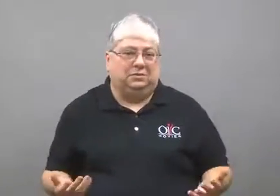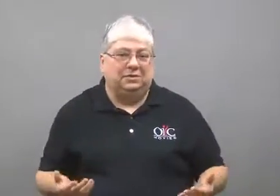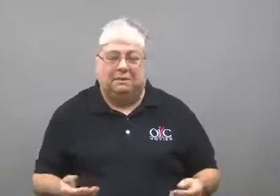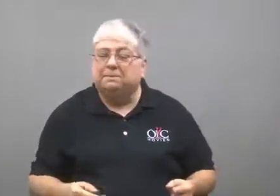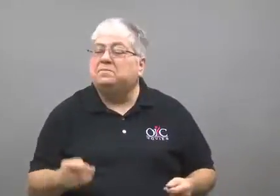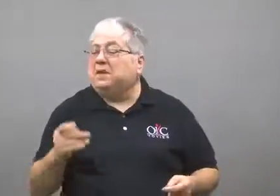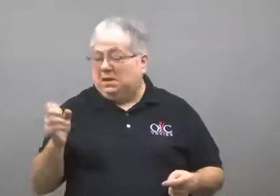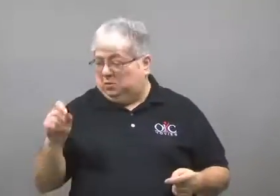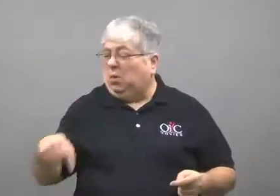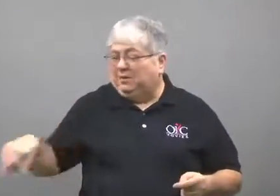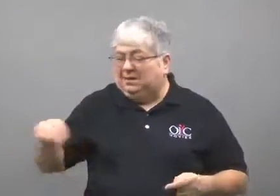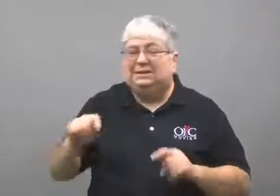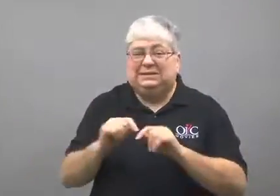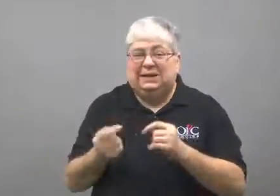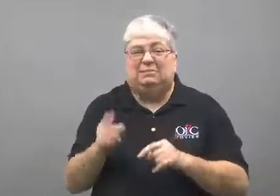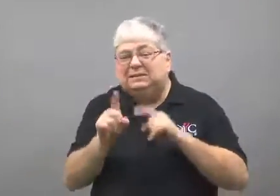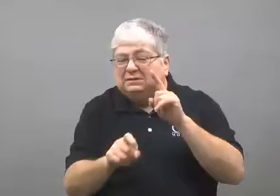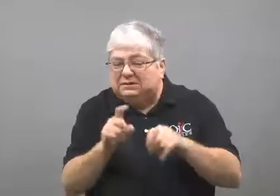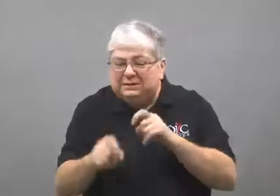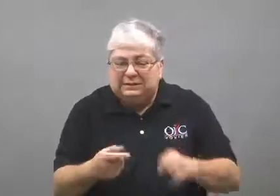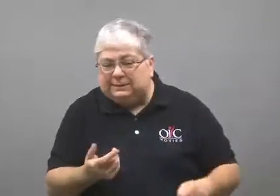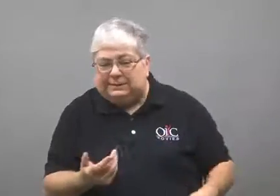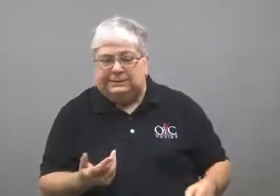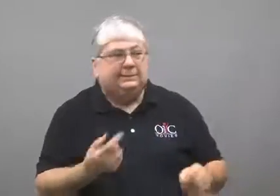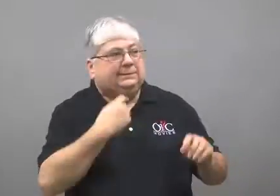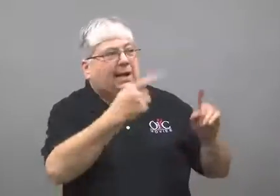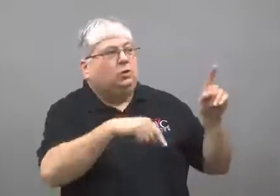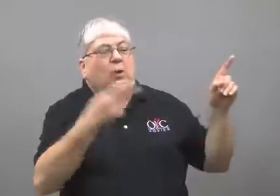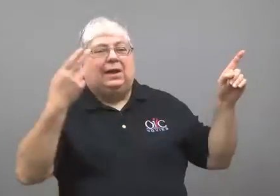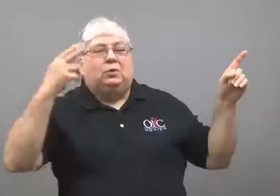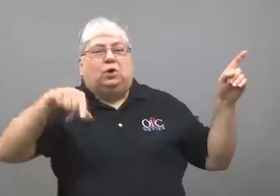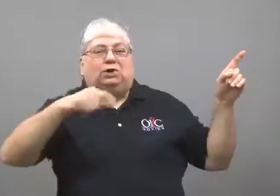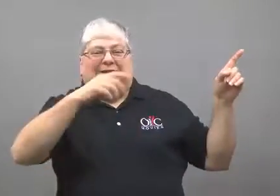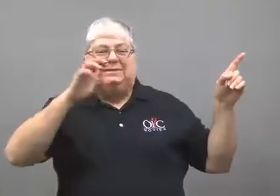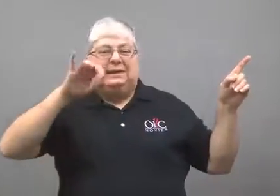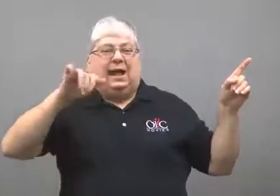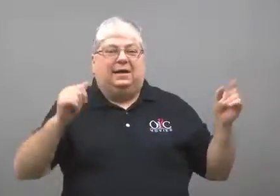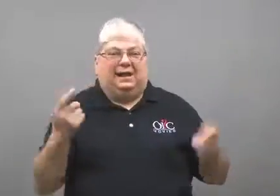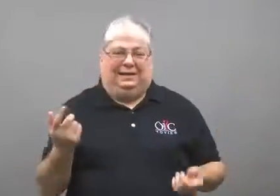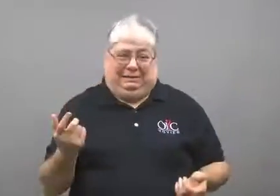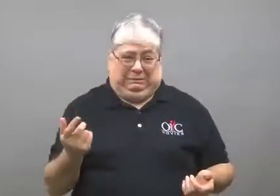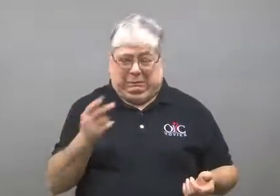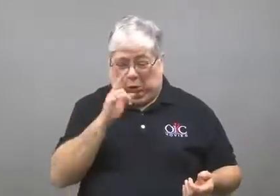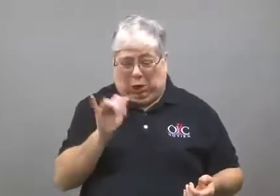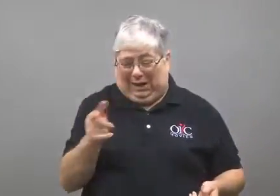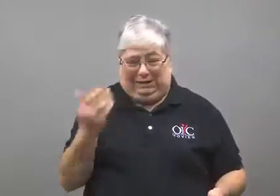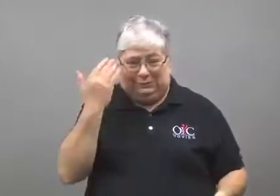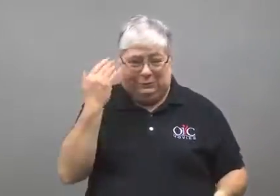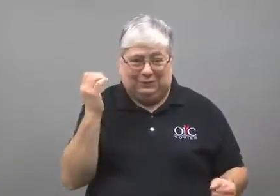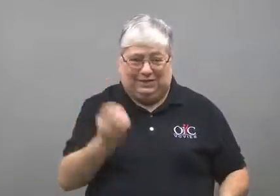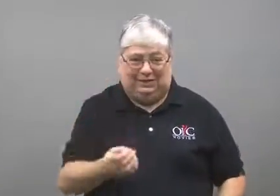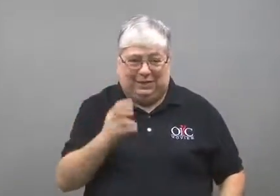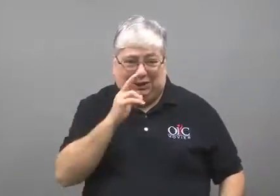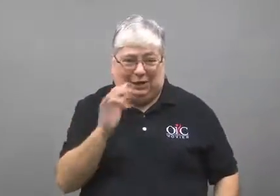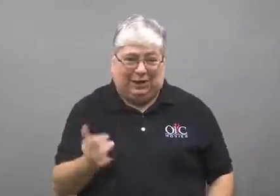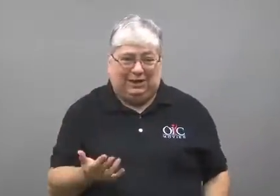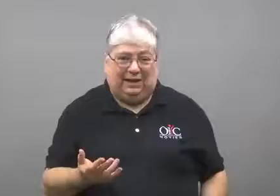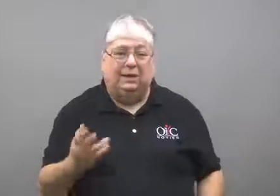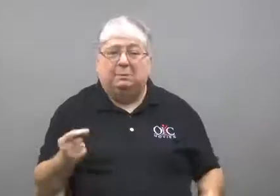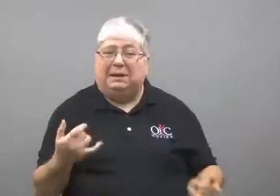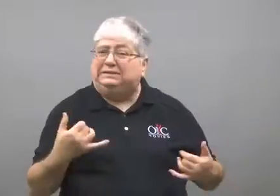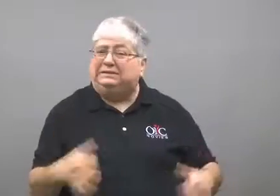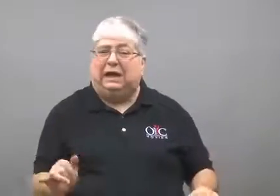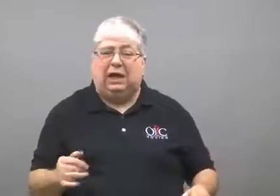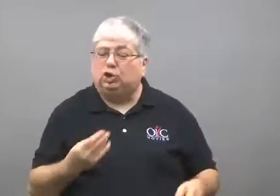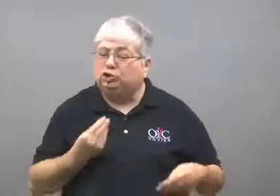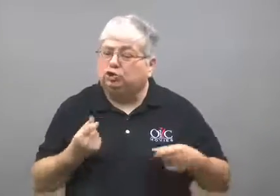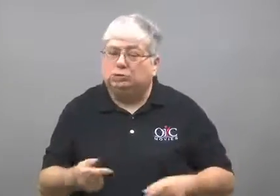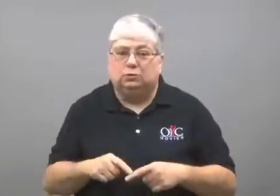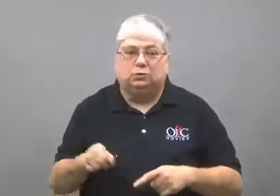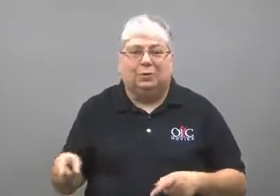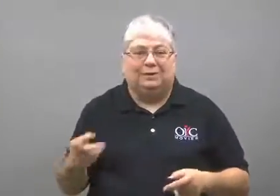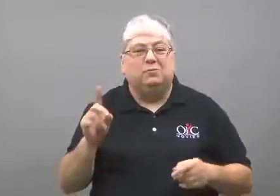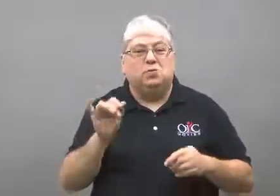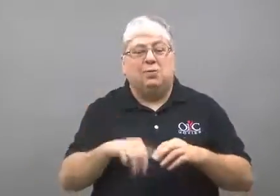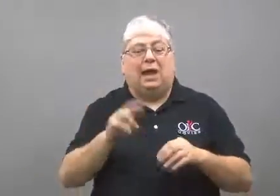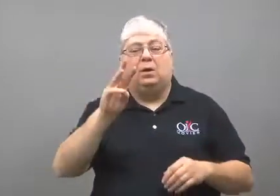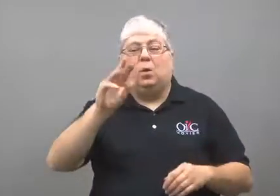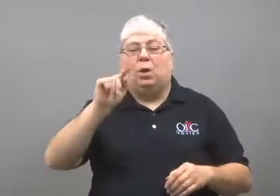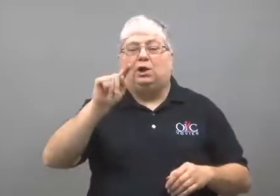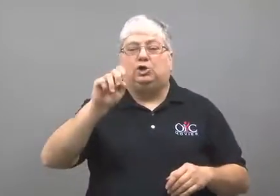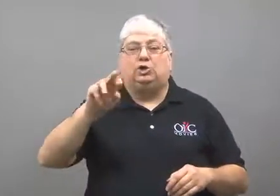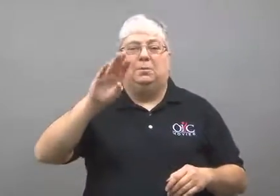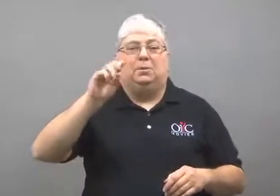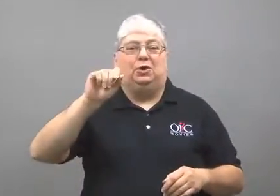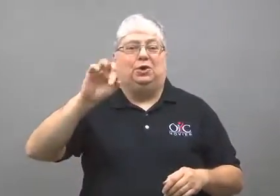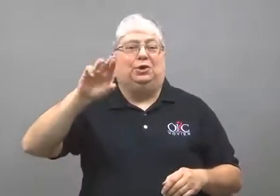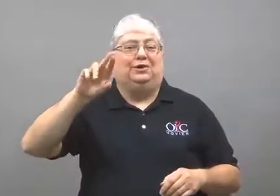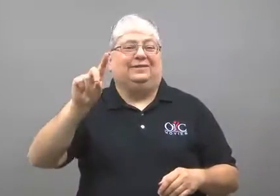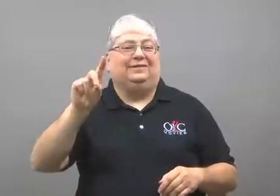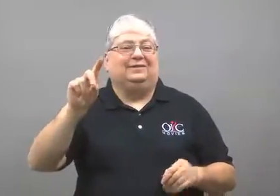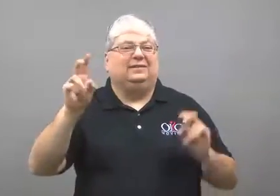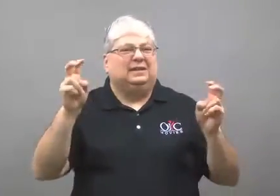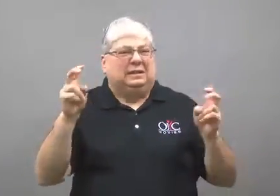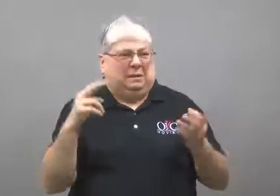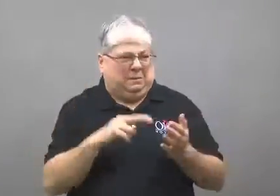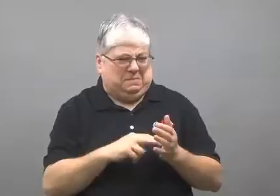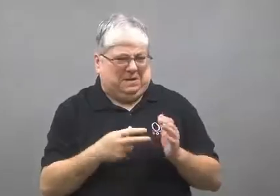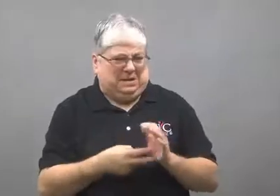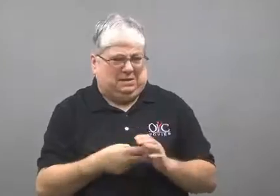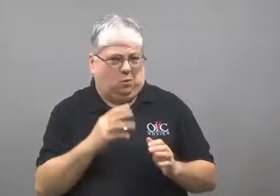The interrogating team notified CIA headquarters they didn't think he knew anything.